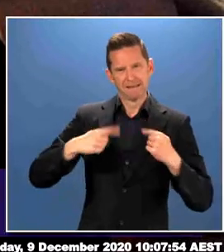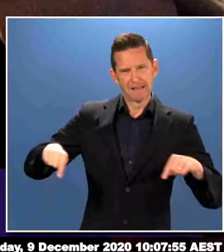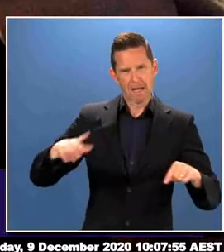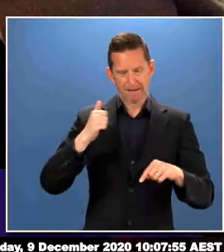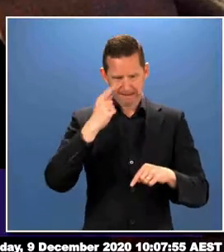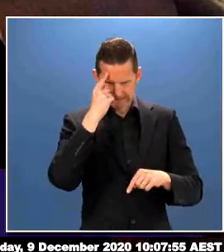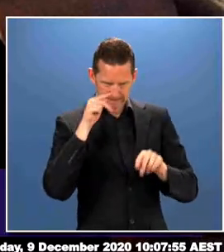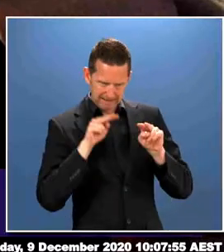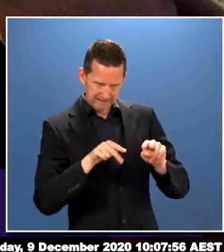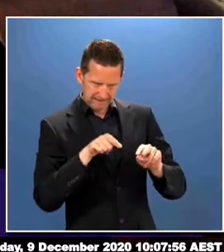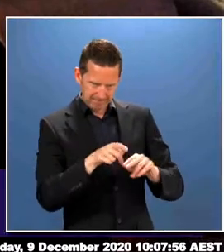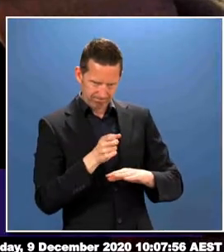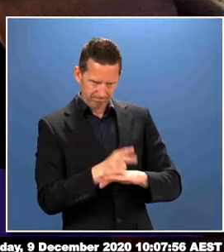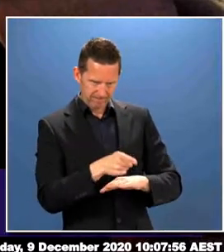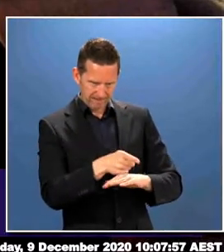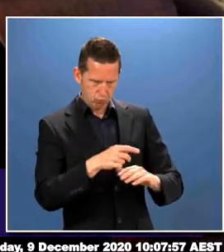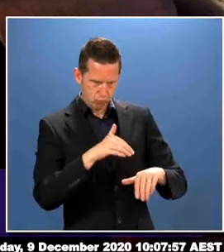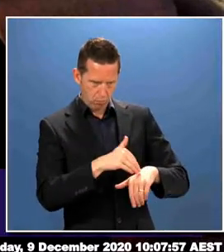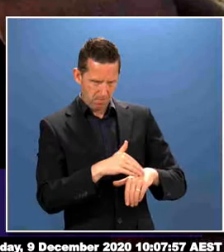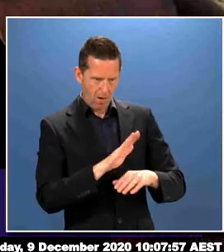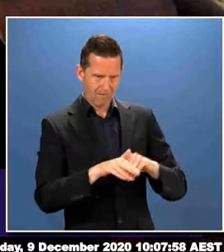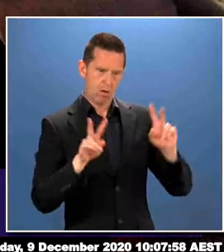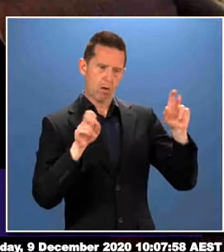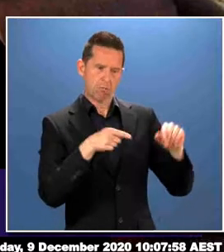of our value being tied to our productivity and knowing we are capable